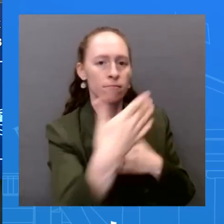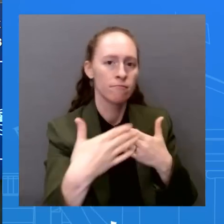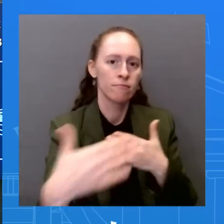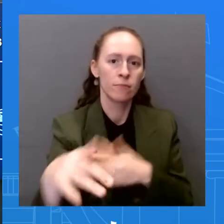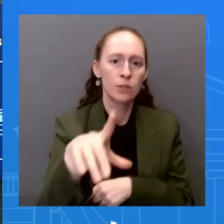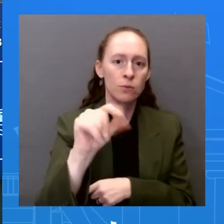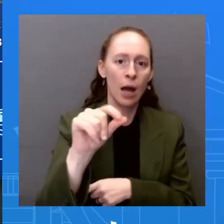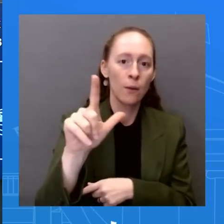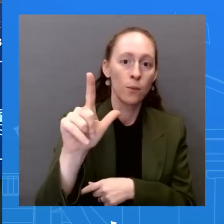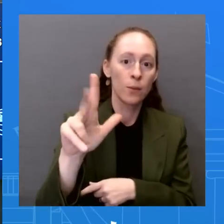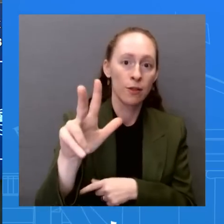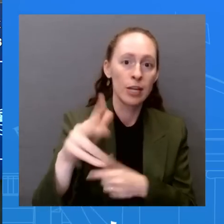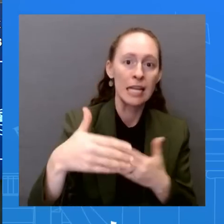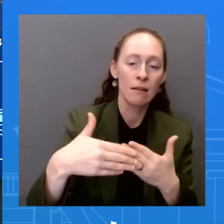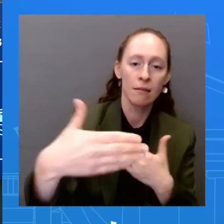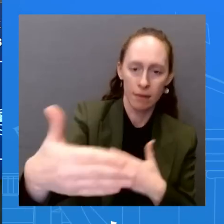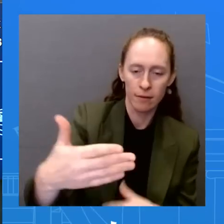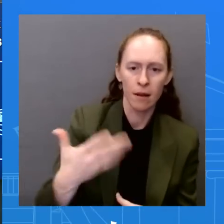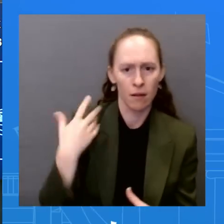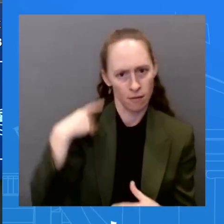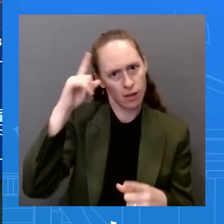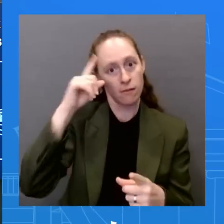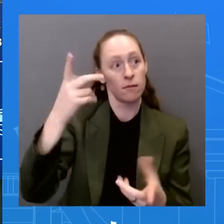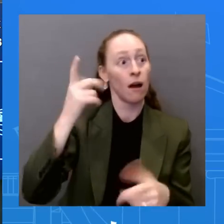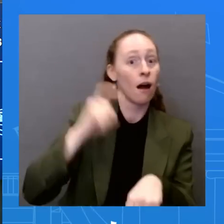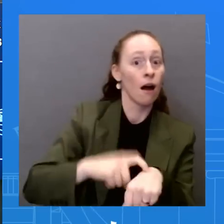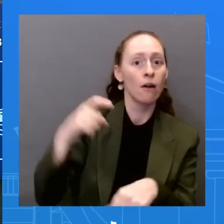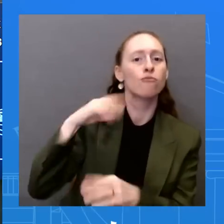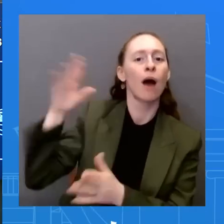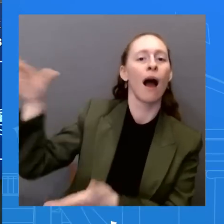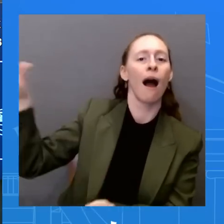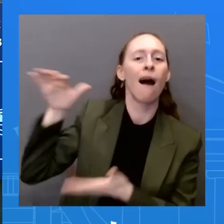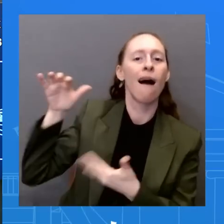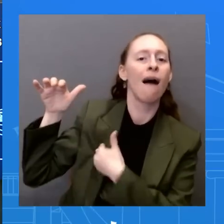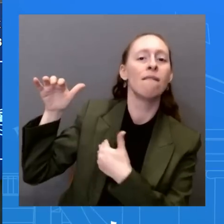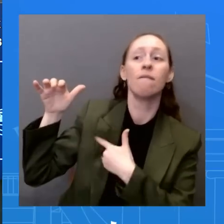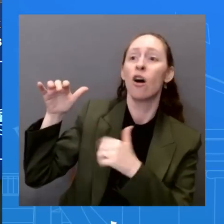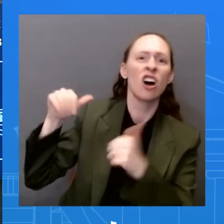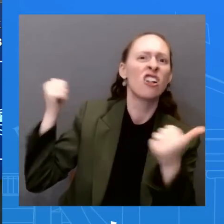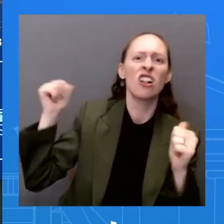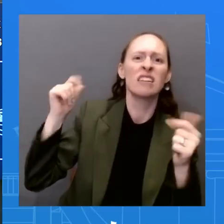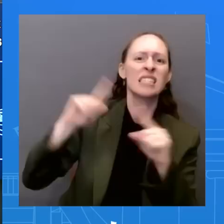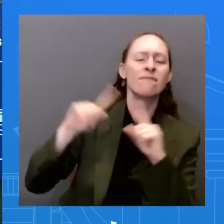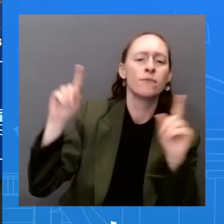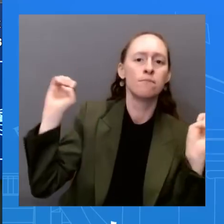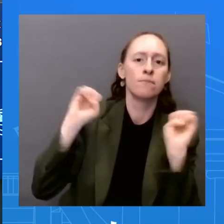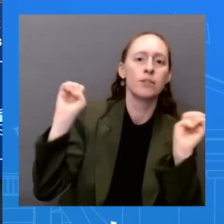plus have additional funding if needed. Ms. Jean-Pierre: Okay, go ahead, Peter. The Press: Thank you guys for doing this. Doctor, I think this question is for you.